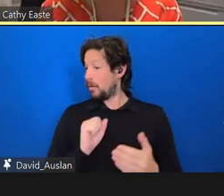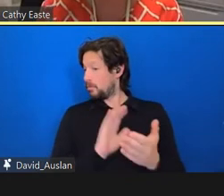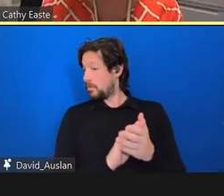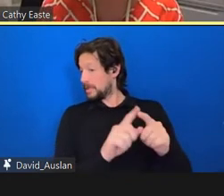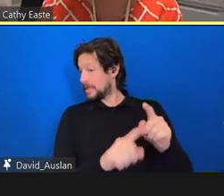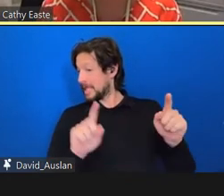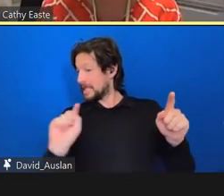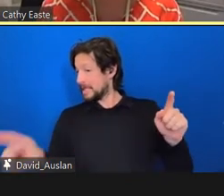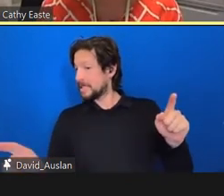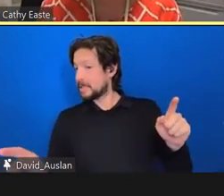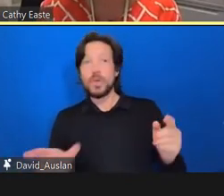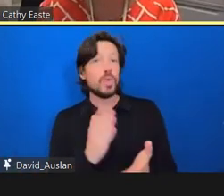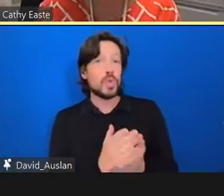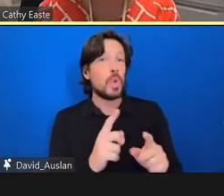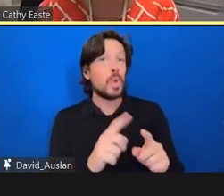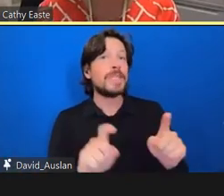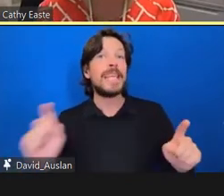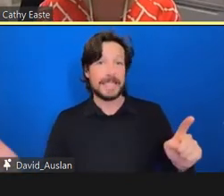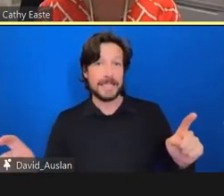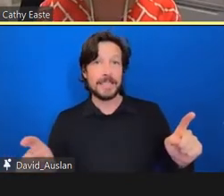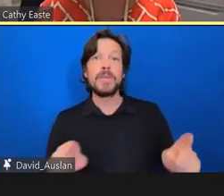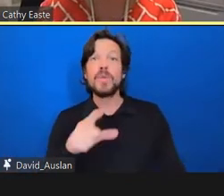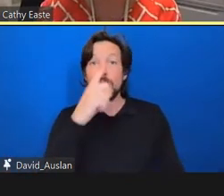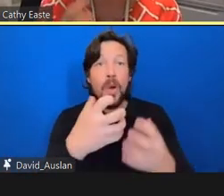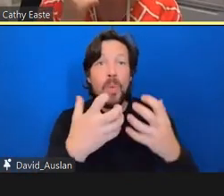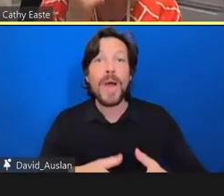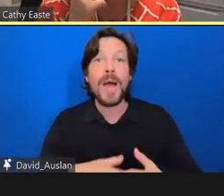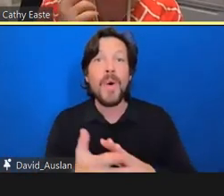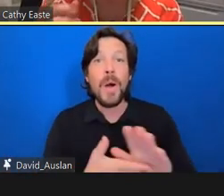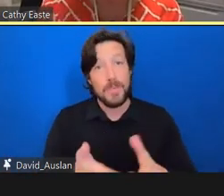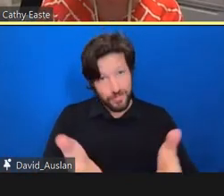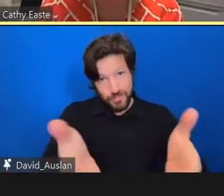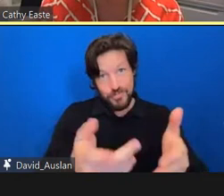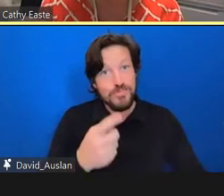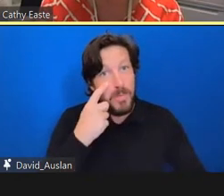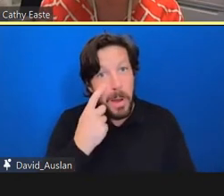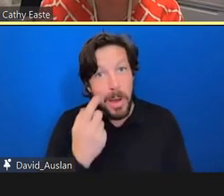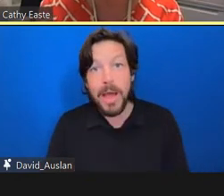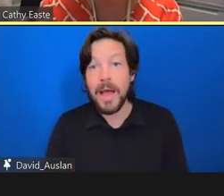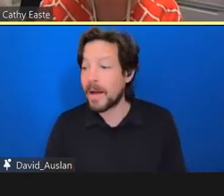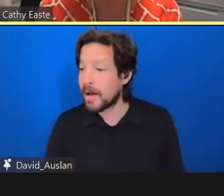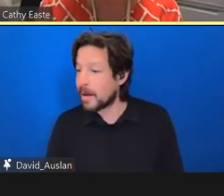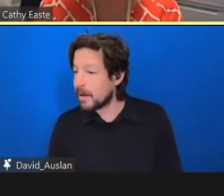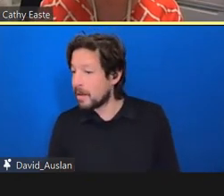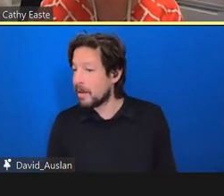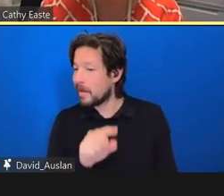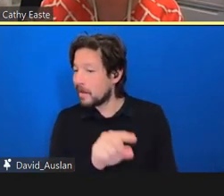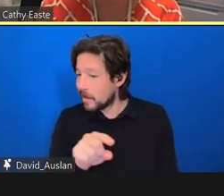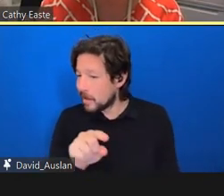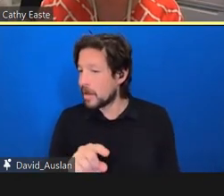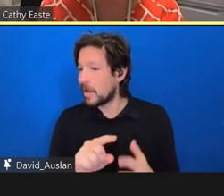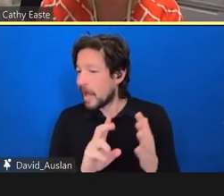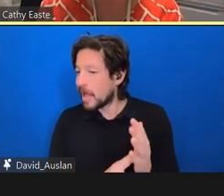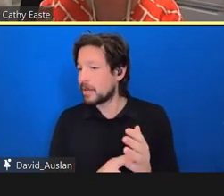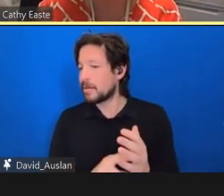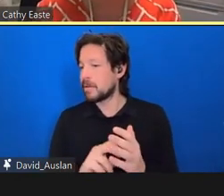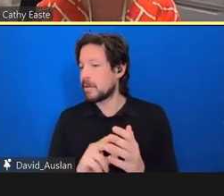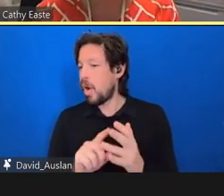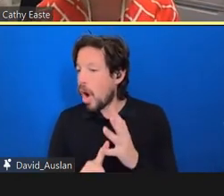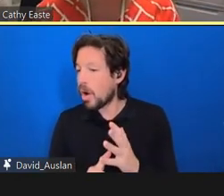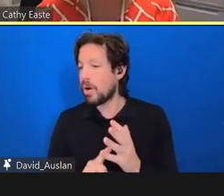actually a sentence and I ask you whether you can work it out. So the "en ou av lid tur o sh," can